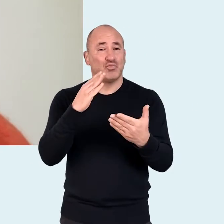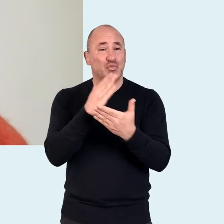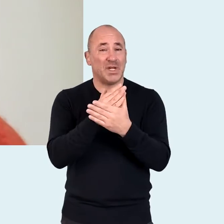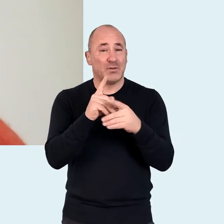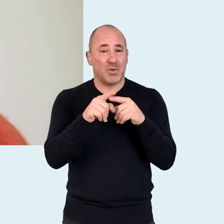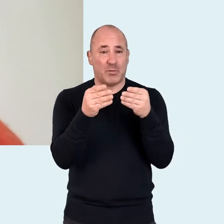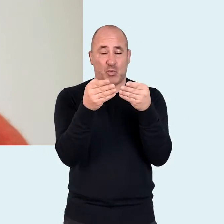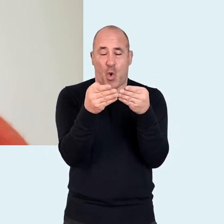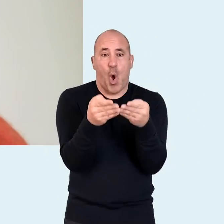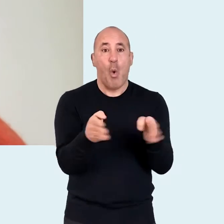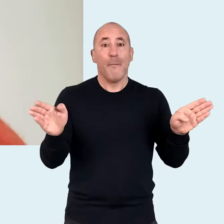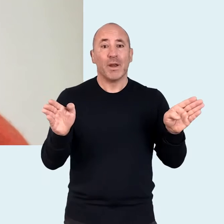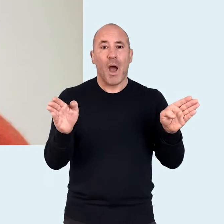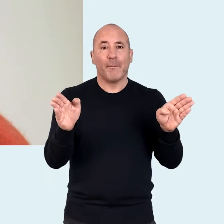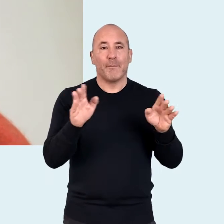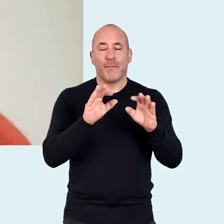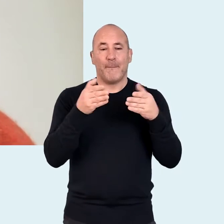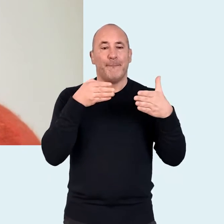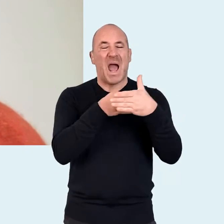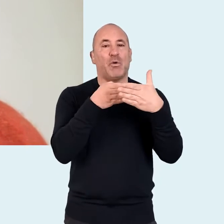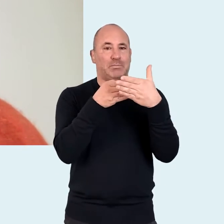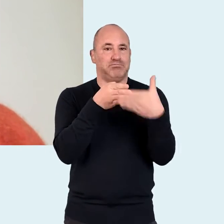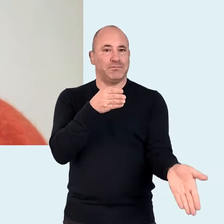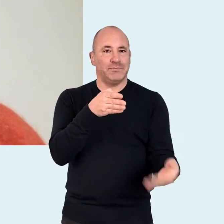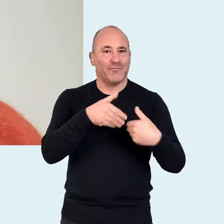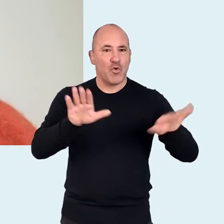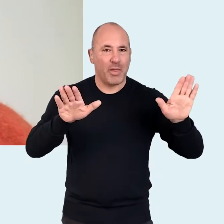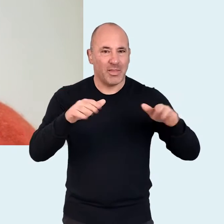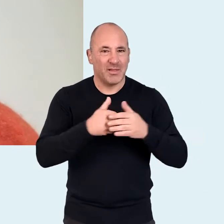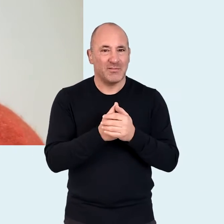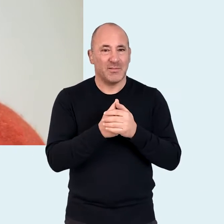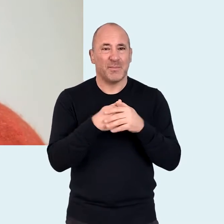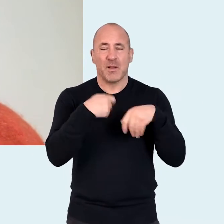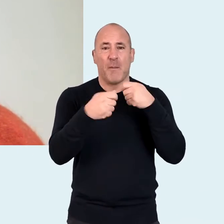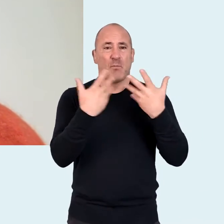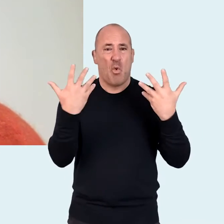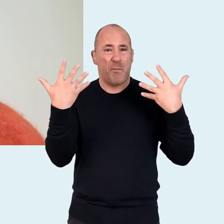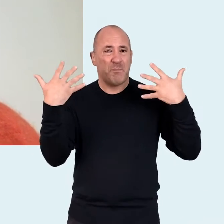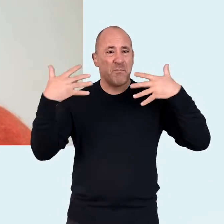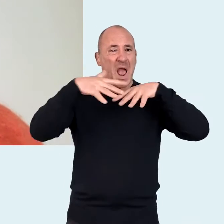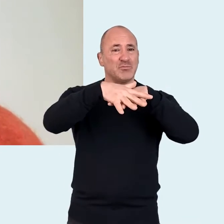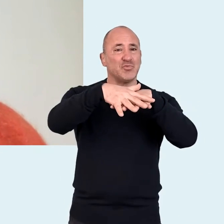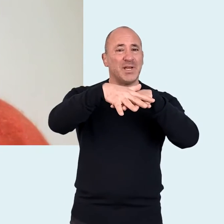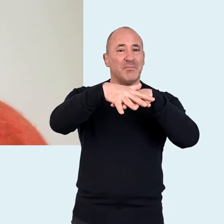you will be working within because inclusive dance practice is really trying to open up